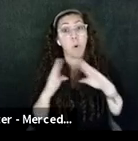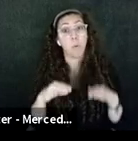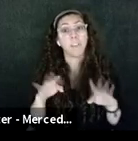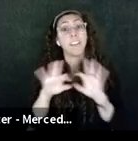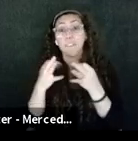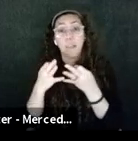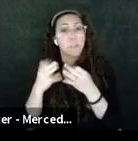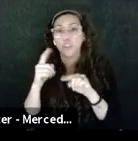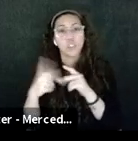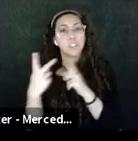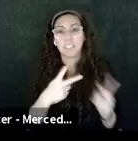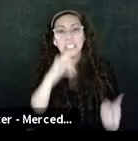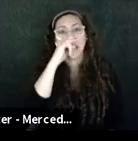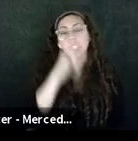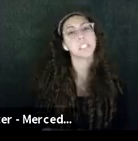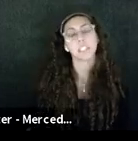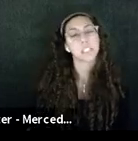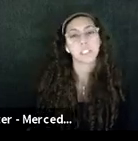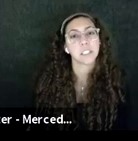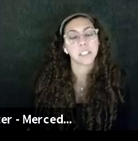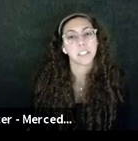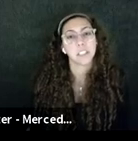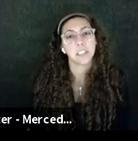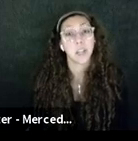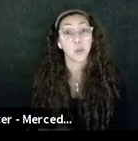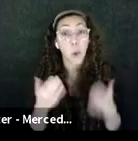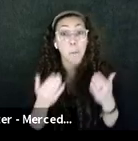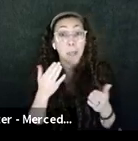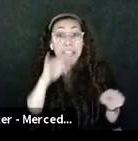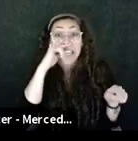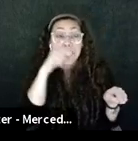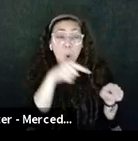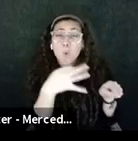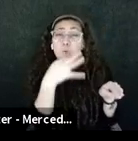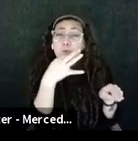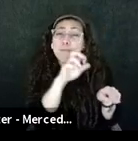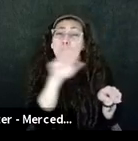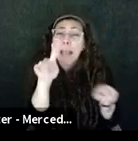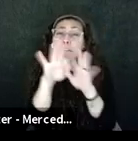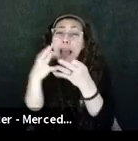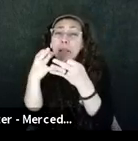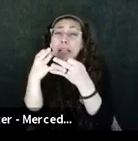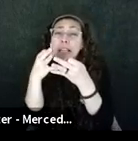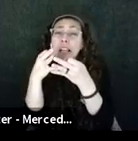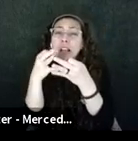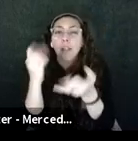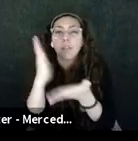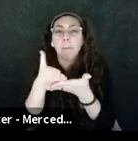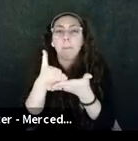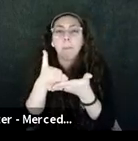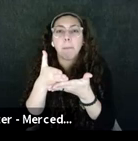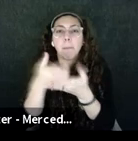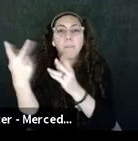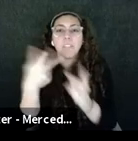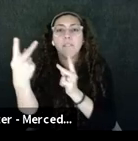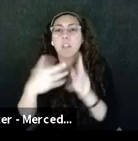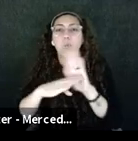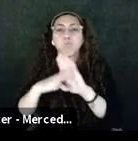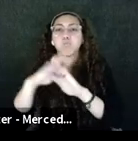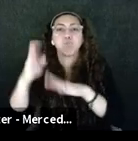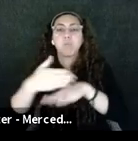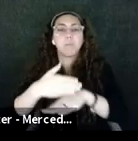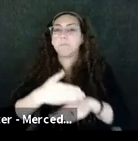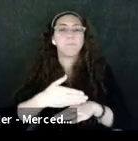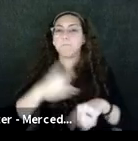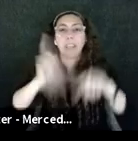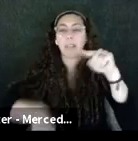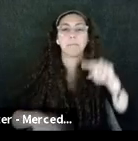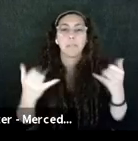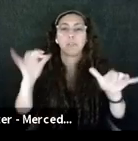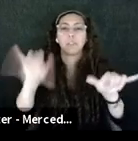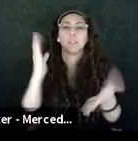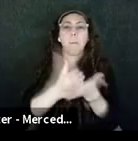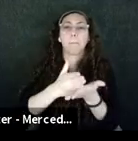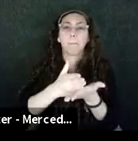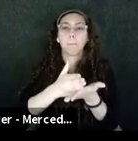Jason Williams: So maybe we had some kids that were like this close to return their family and all of a sudden that had to stop, like, the most important thing in their life is their, their family and that connection might have been cut off.